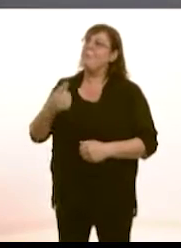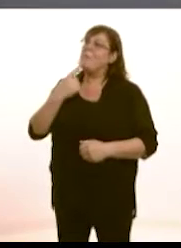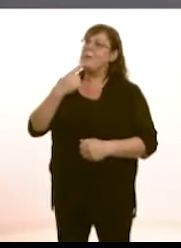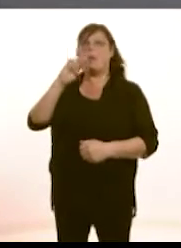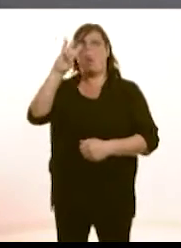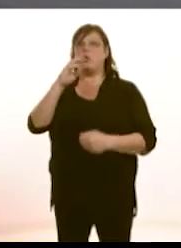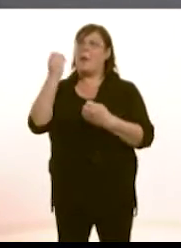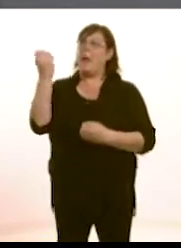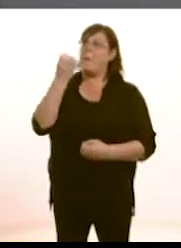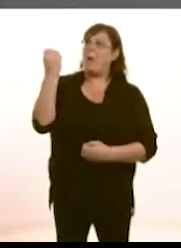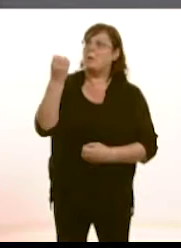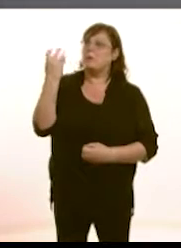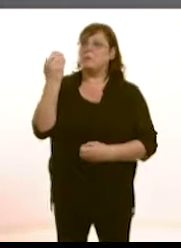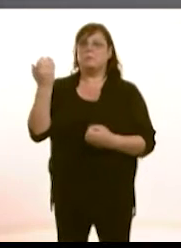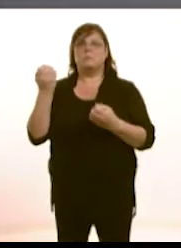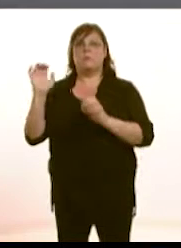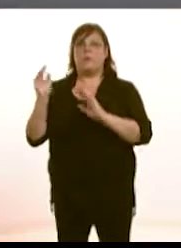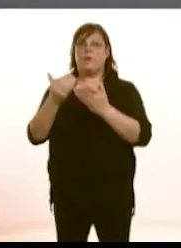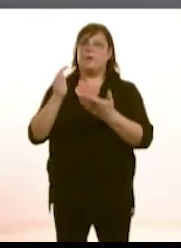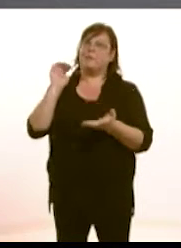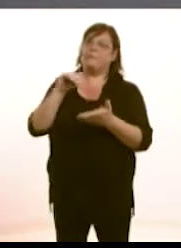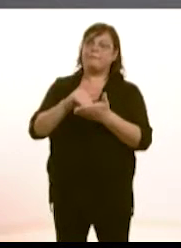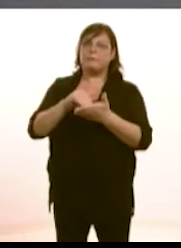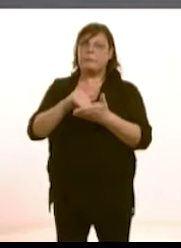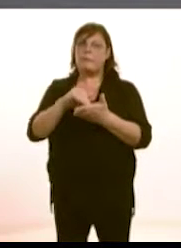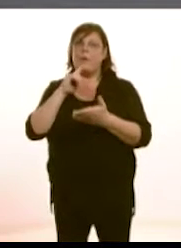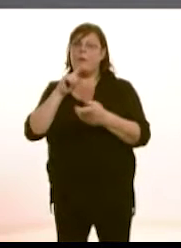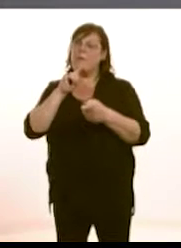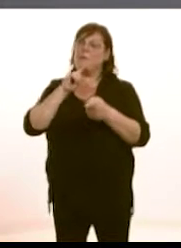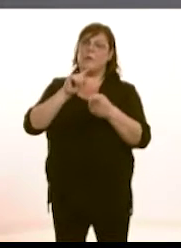has responded, again, to almost 81 per cent of the most life-threatening calls in eight